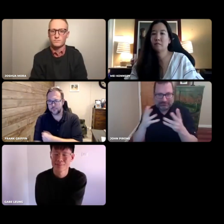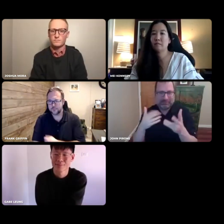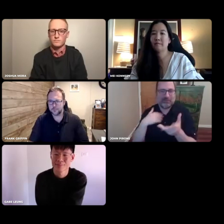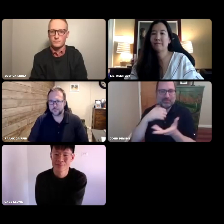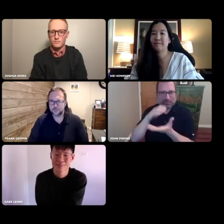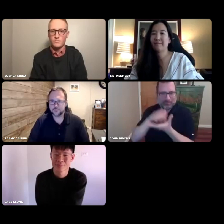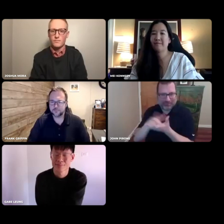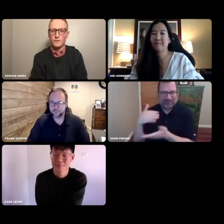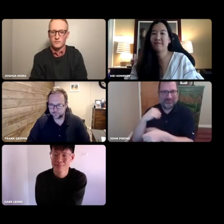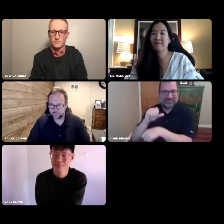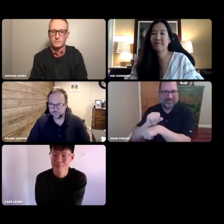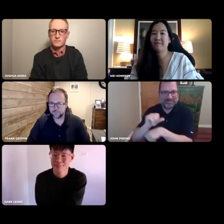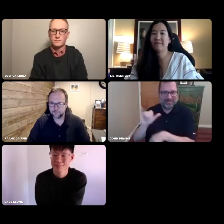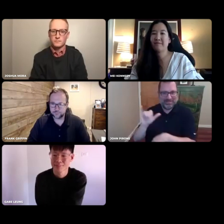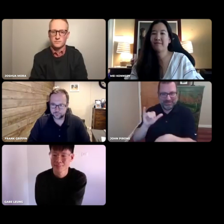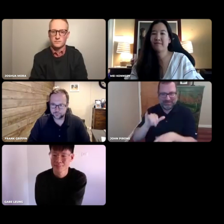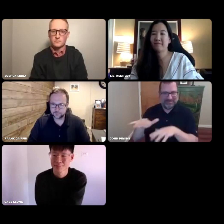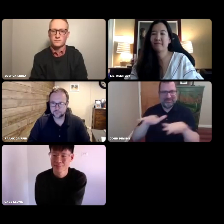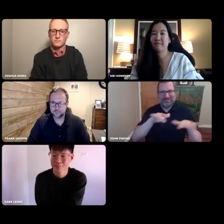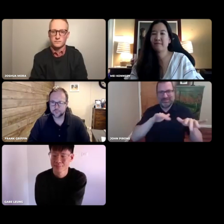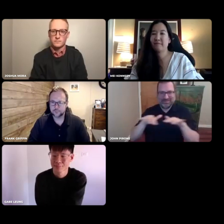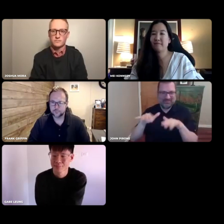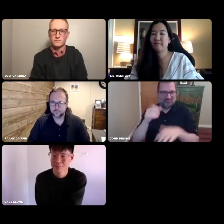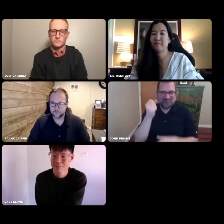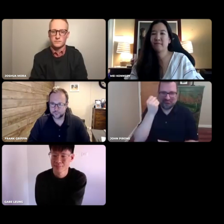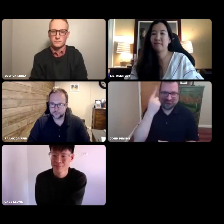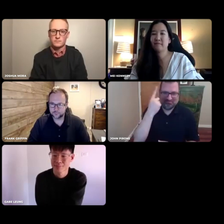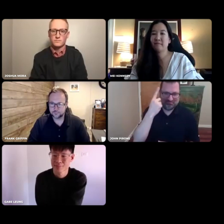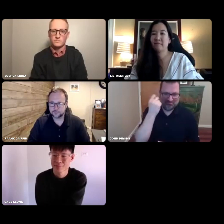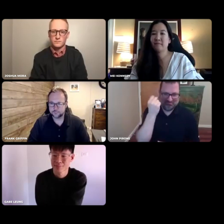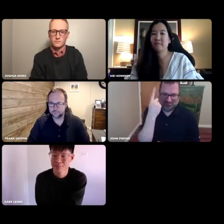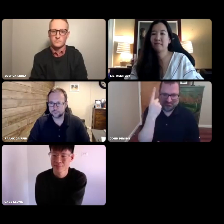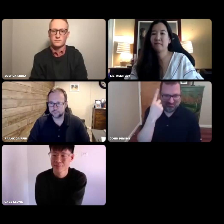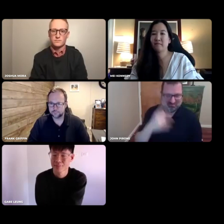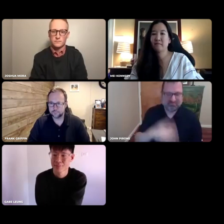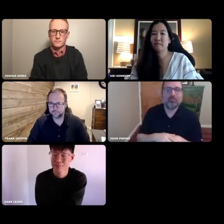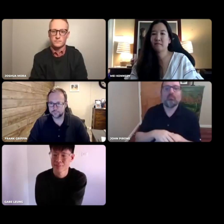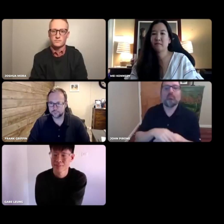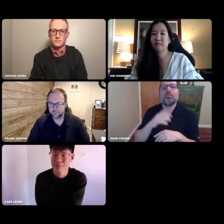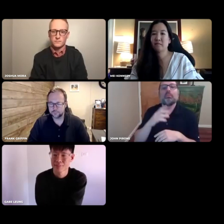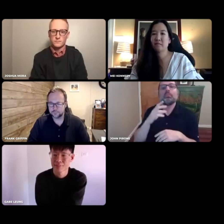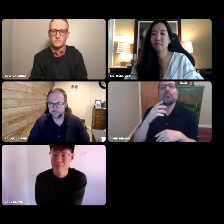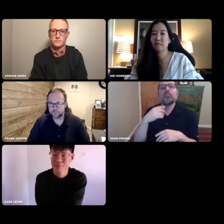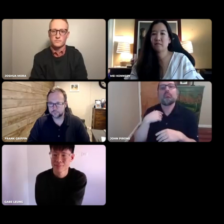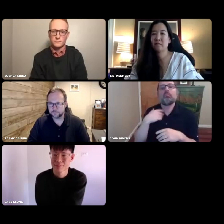There's a lot of negotiation that has to take place. My wife also has a job.